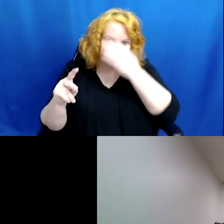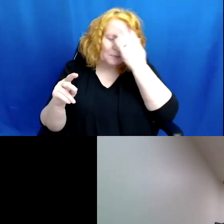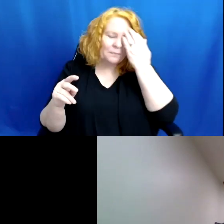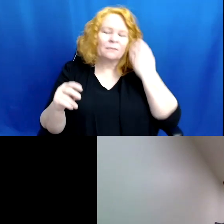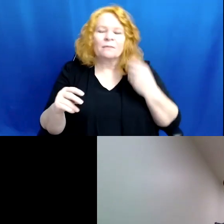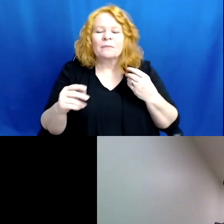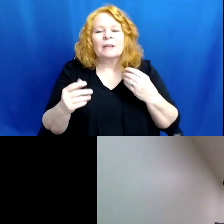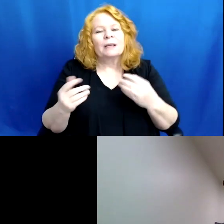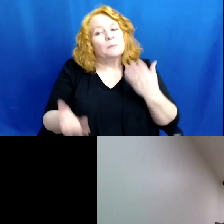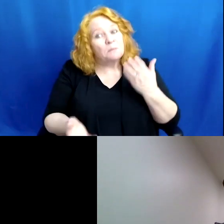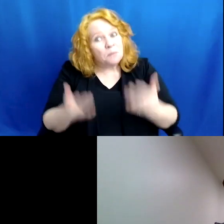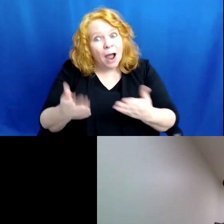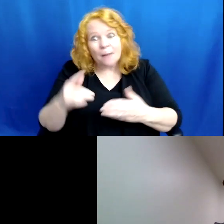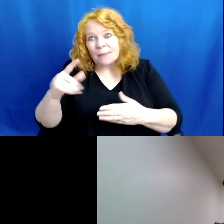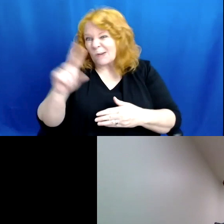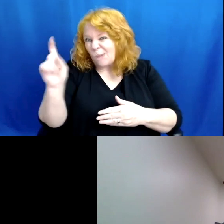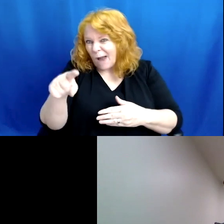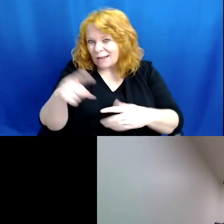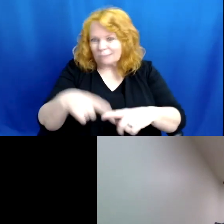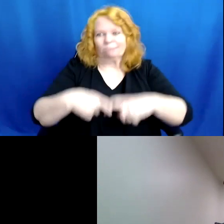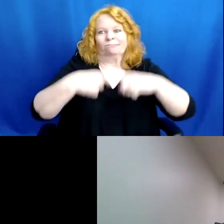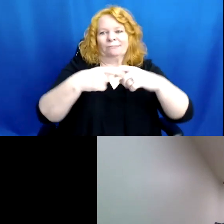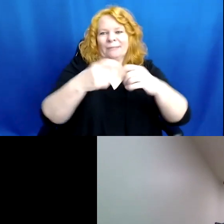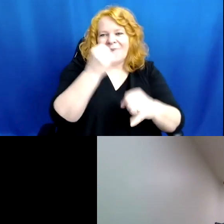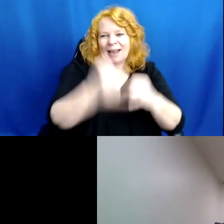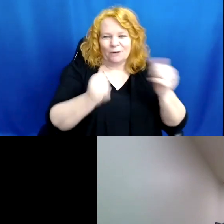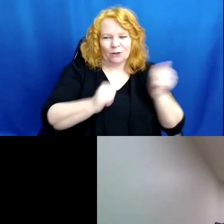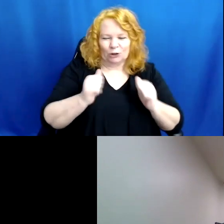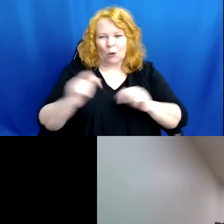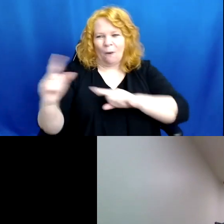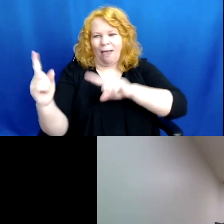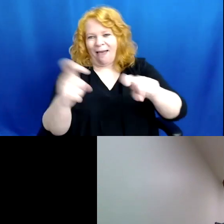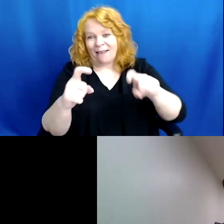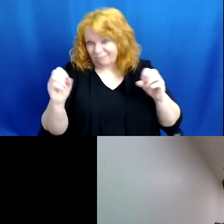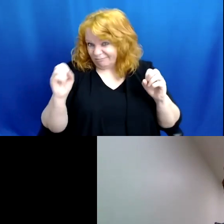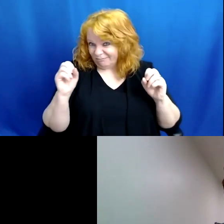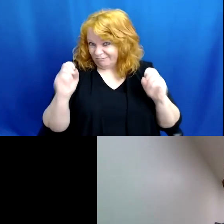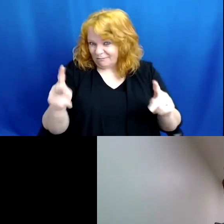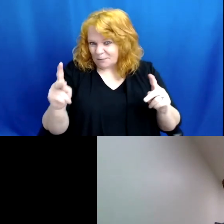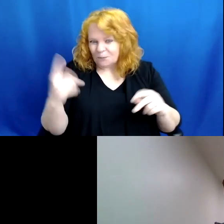Most likely all questions will be held until the very end of the show. Alrighty? I’ve had a question already.